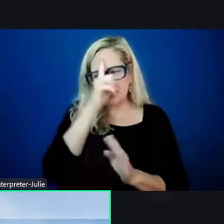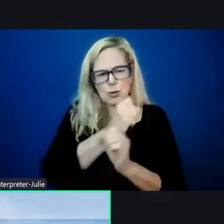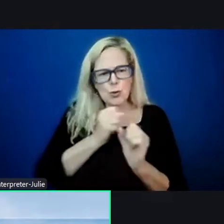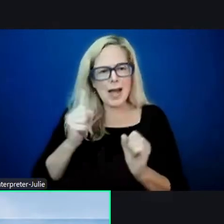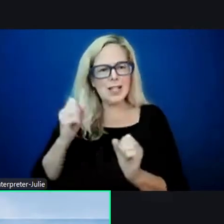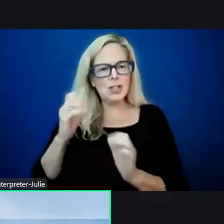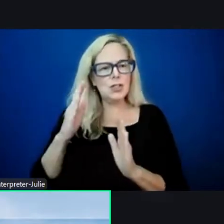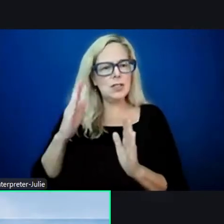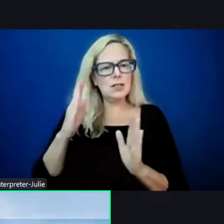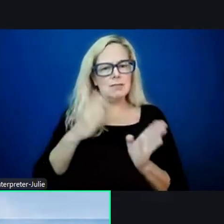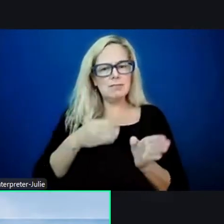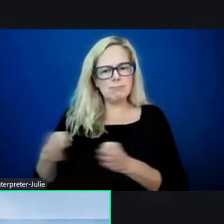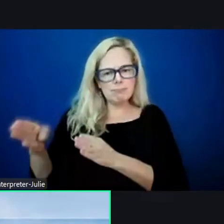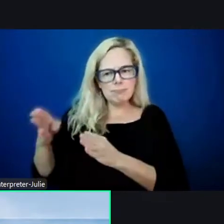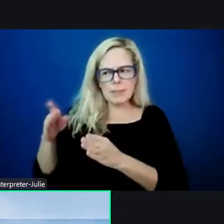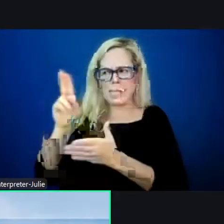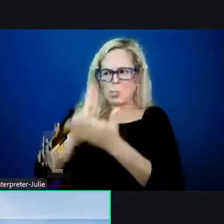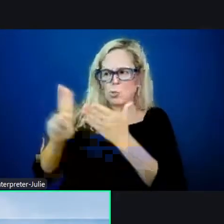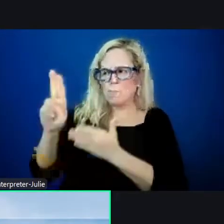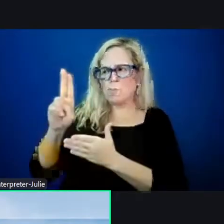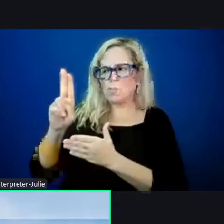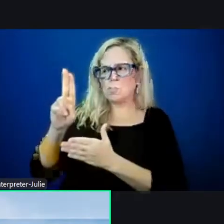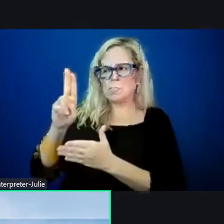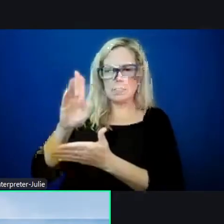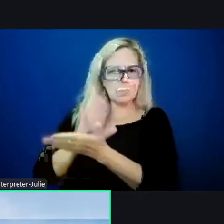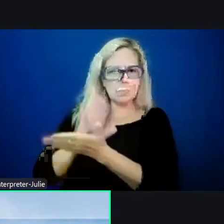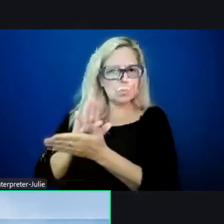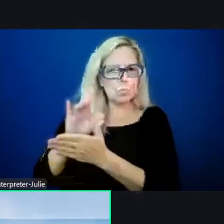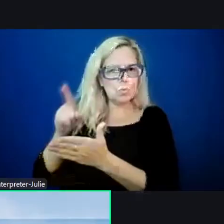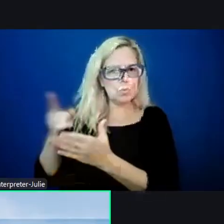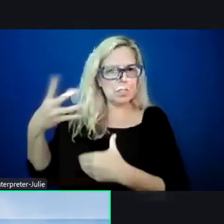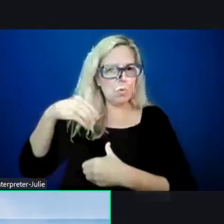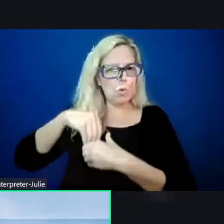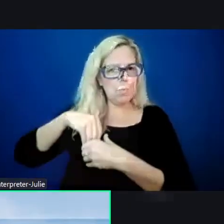incorporate these perspectives into their curriculum in a meaningful way?